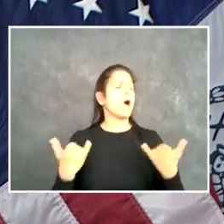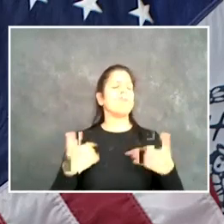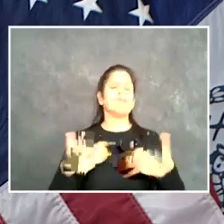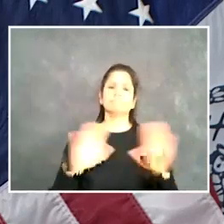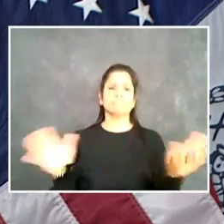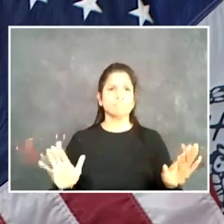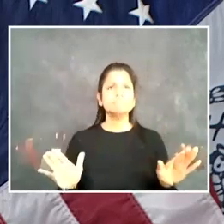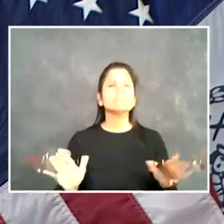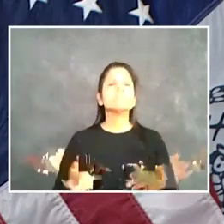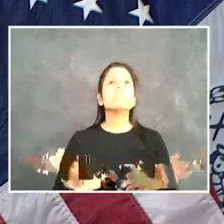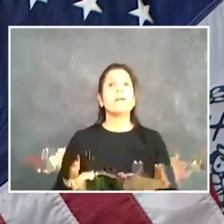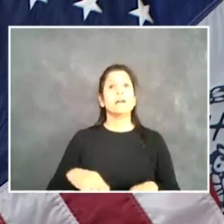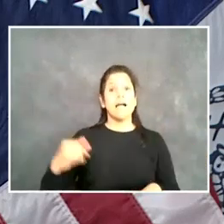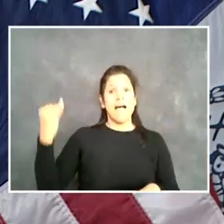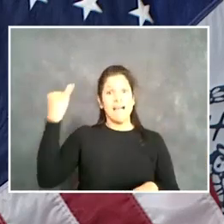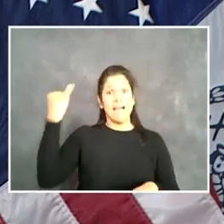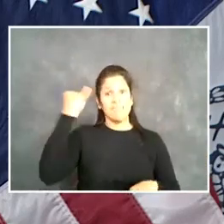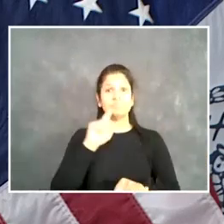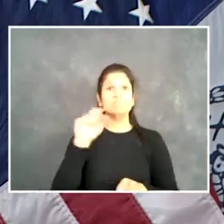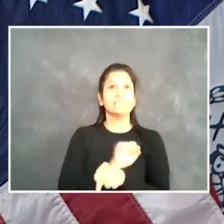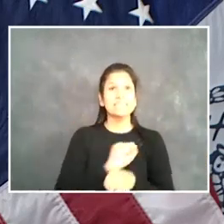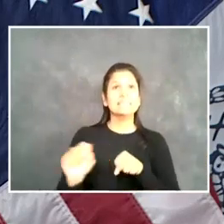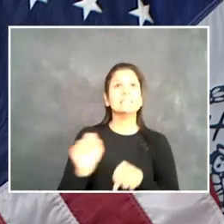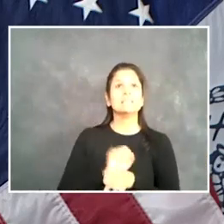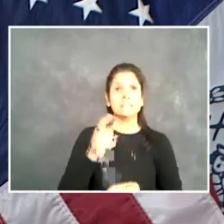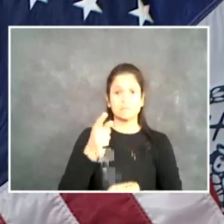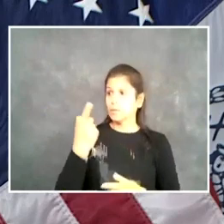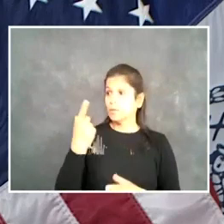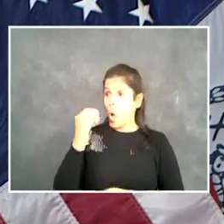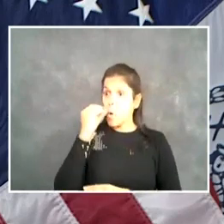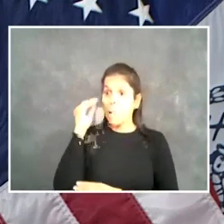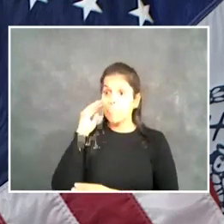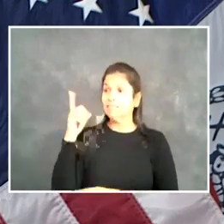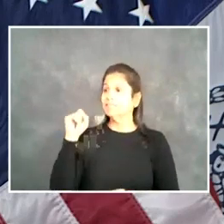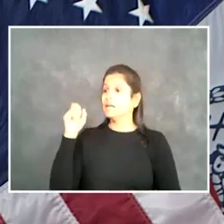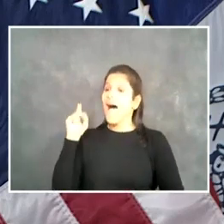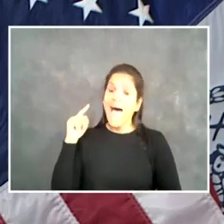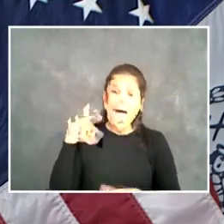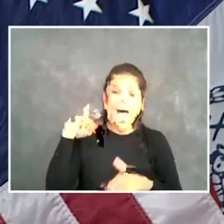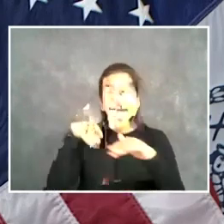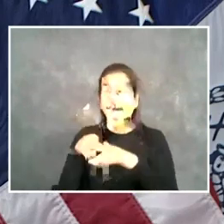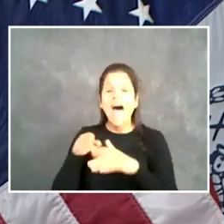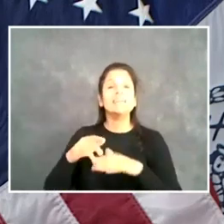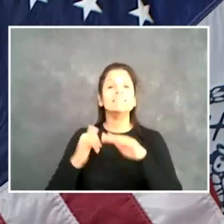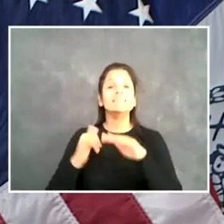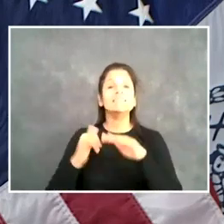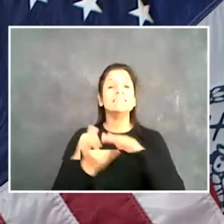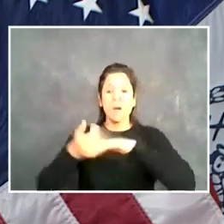REAL PROBLEM. IT'S NOT BECAUSE SOMETHING